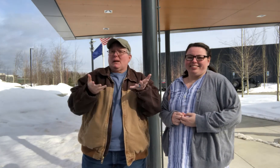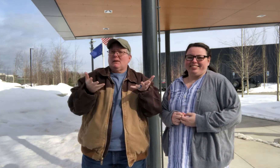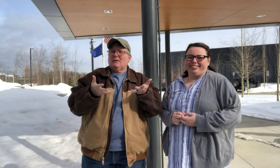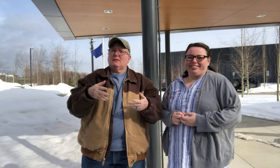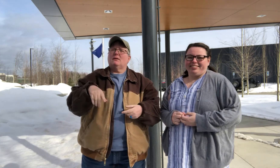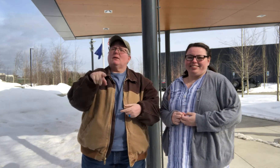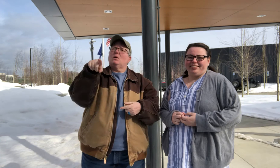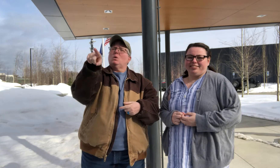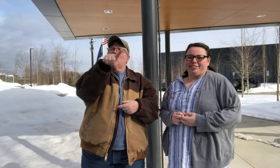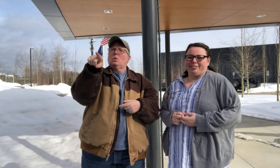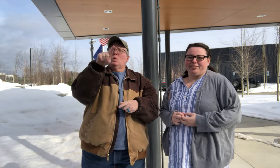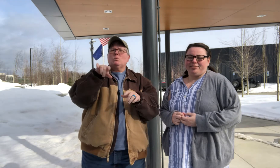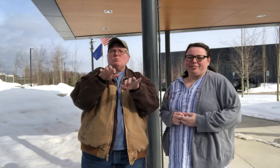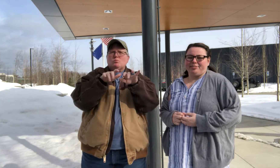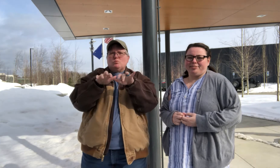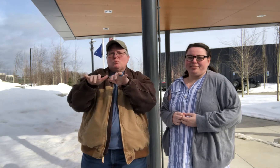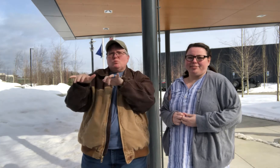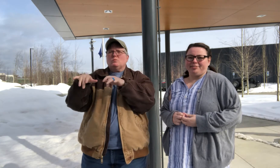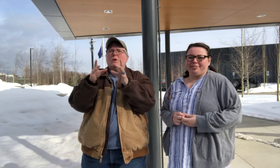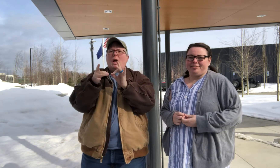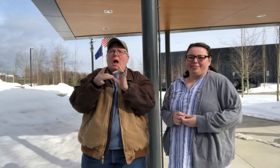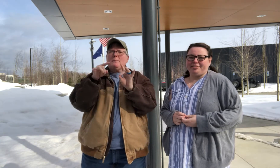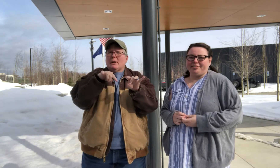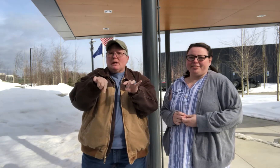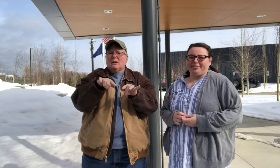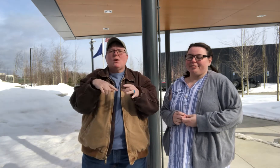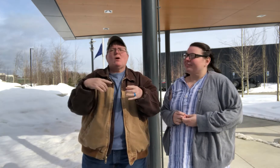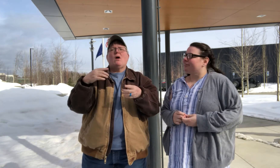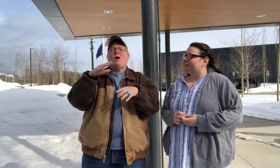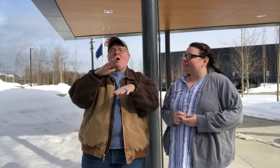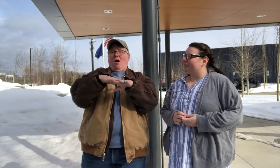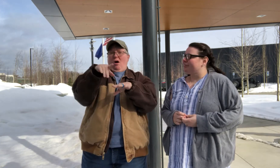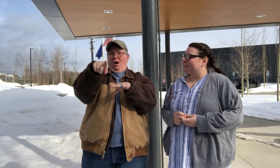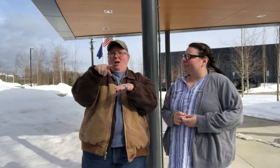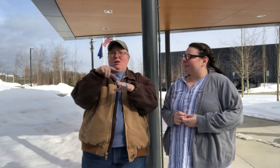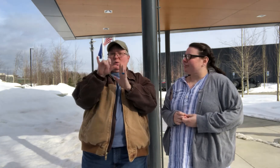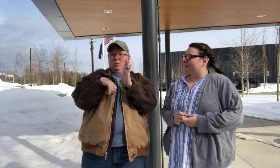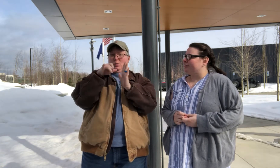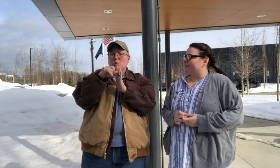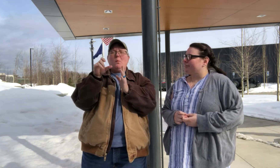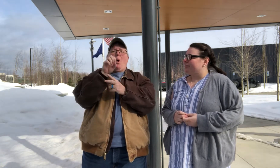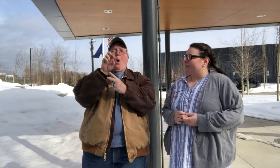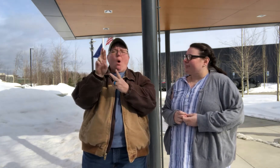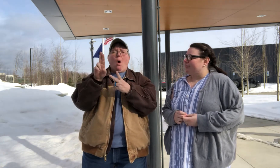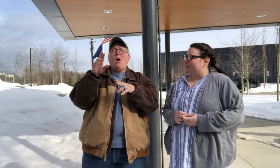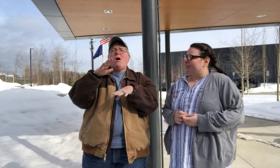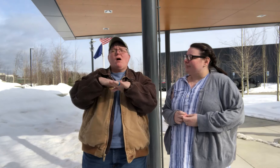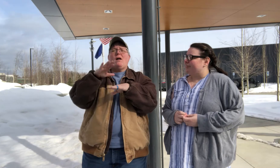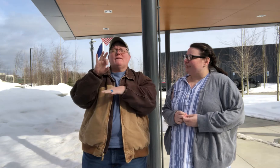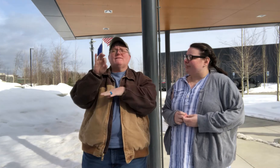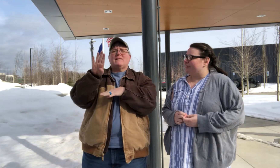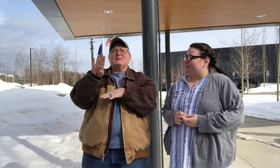a question answer. Which means for you guys to type a comment on YouTube or Facebook